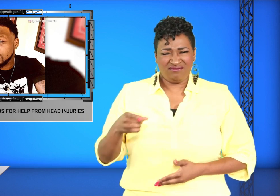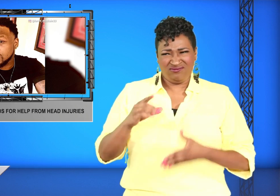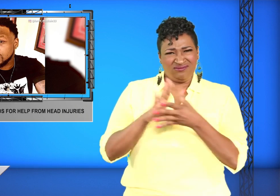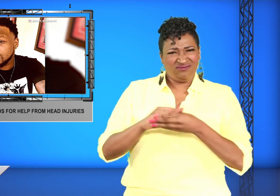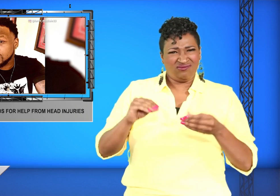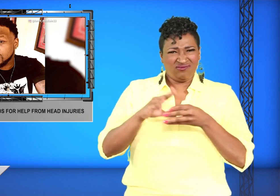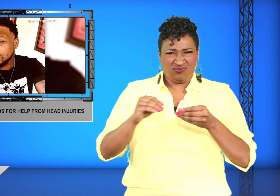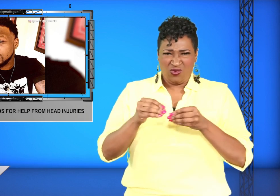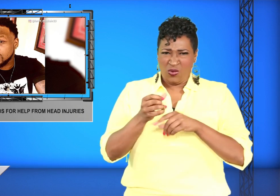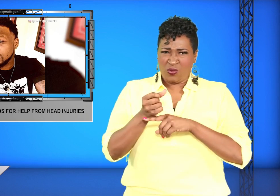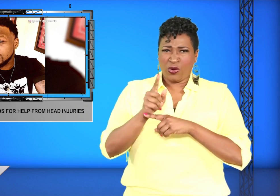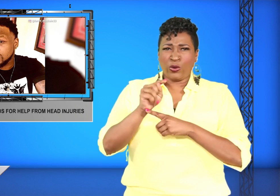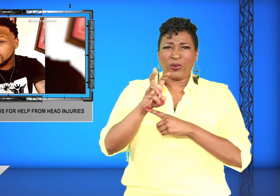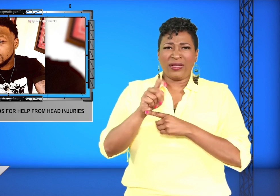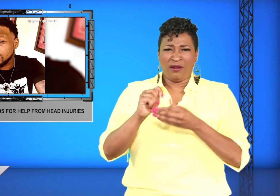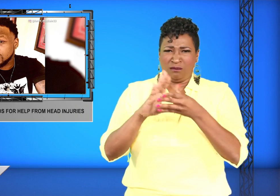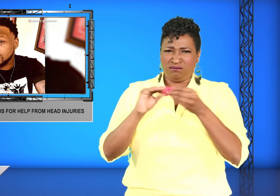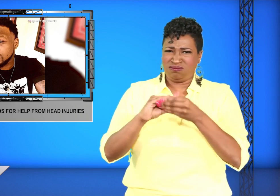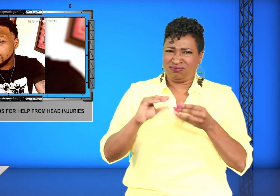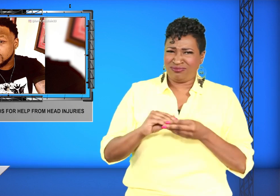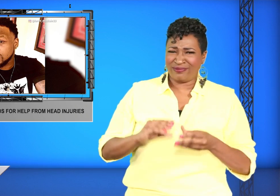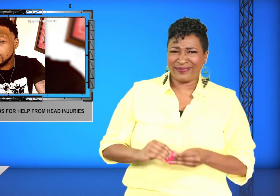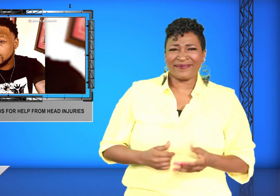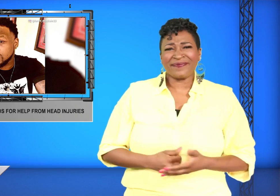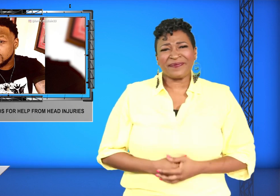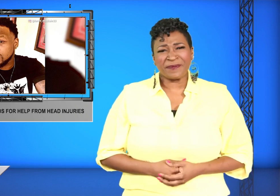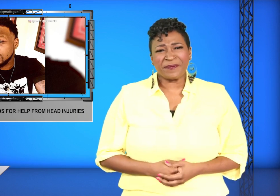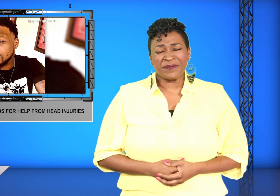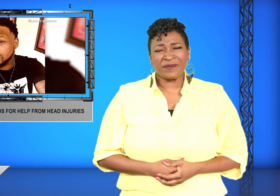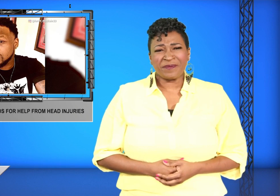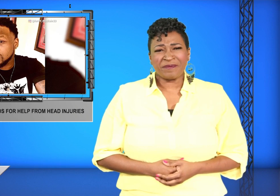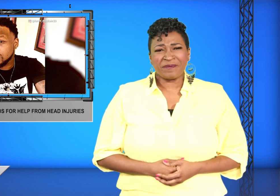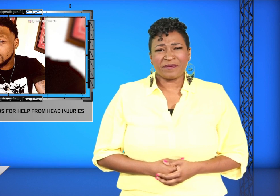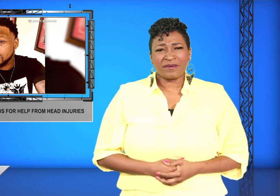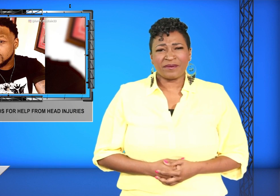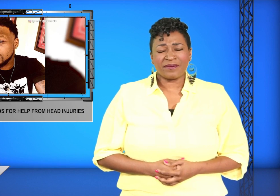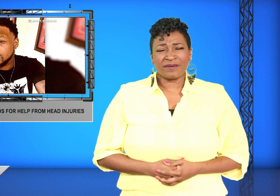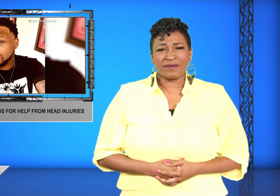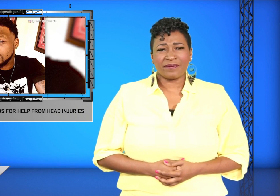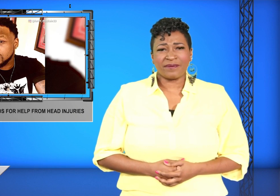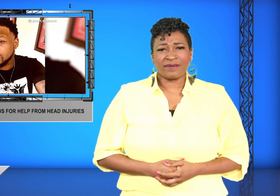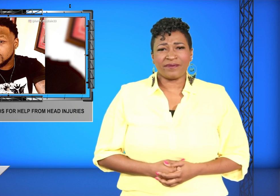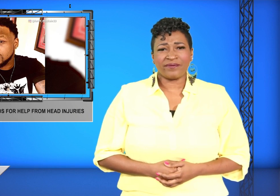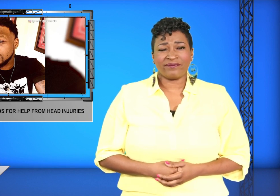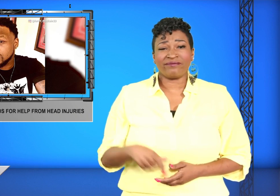He laid out his plea in a series of emotional and expletive filled tweets.